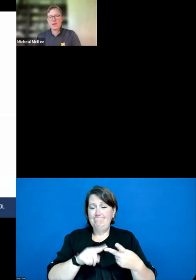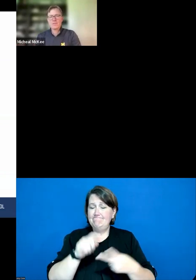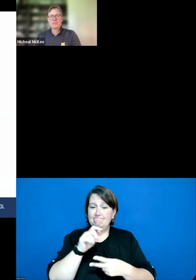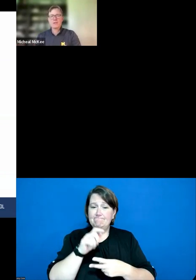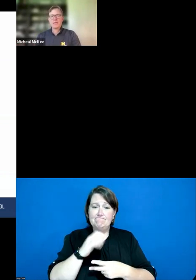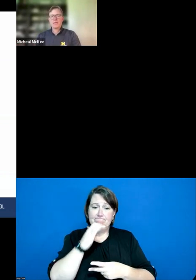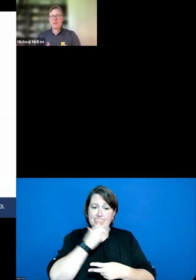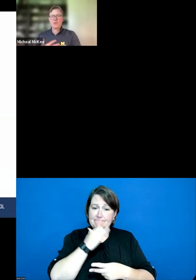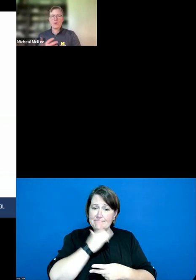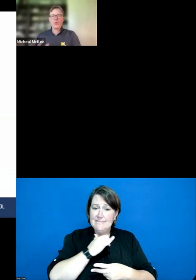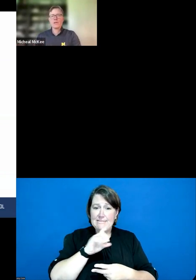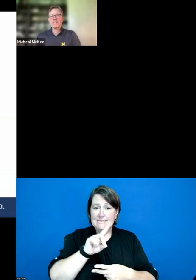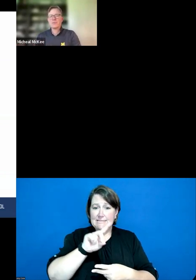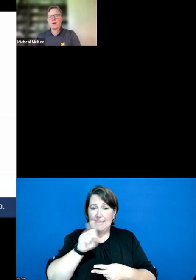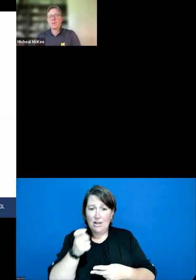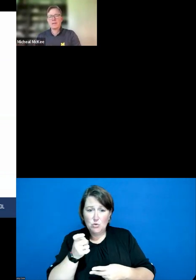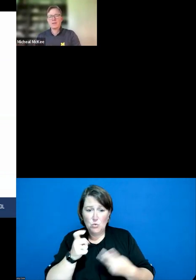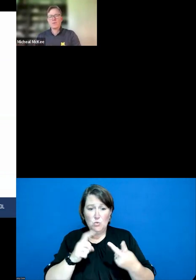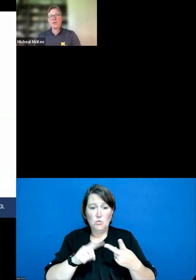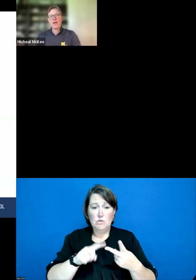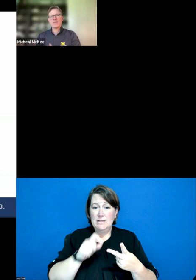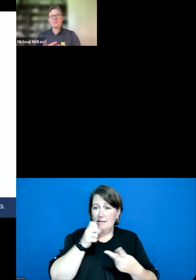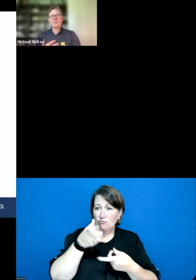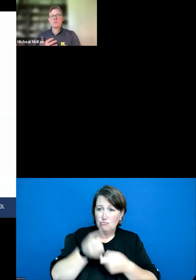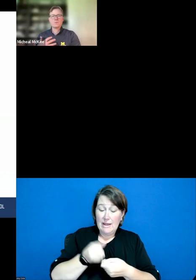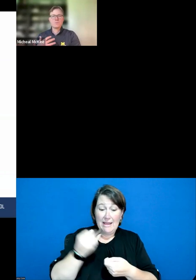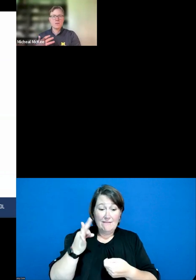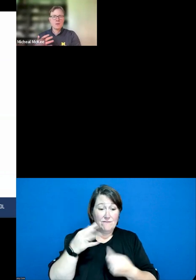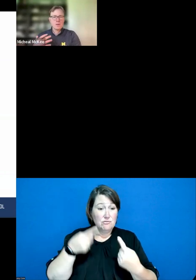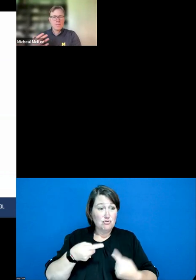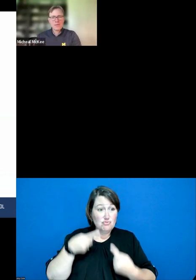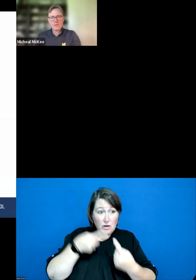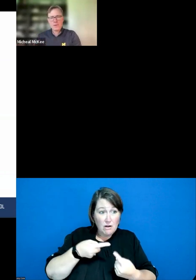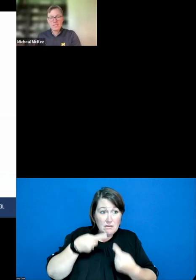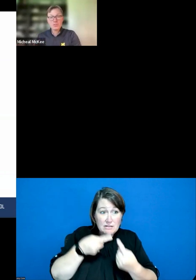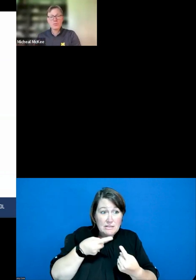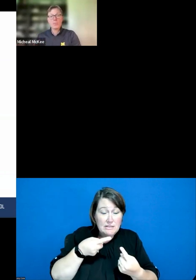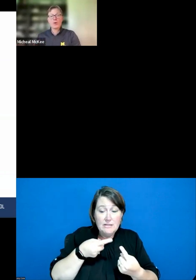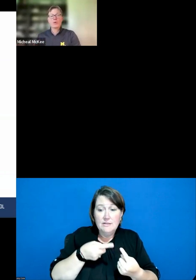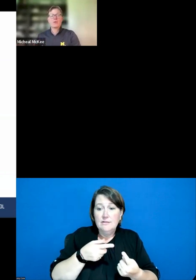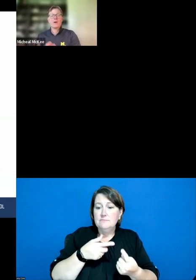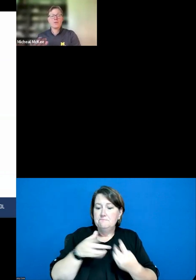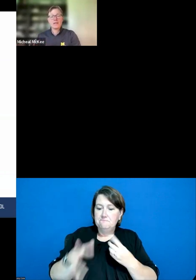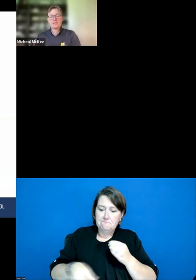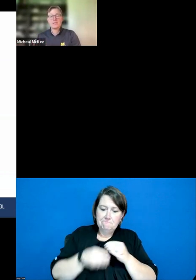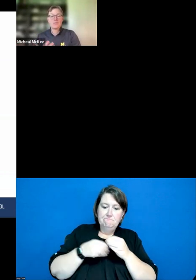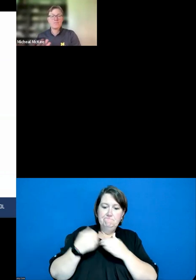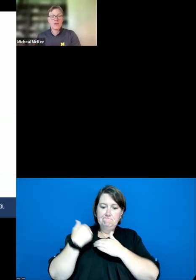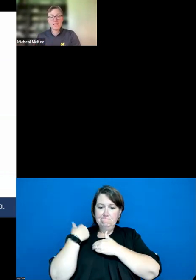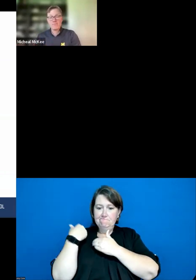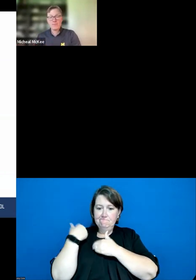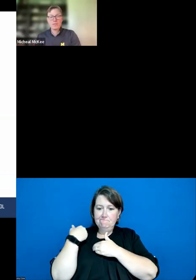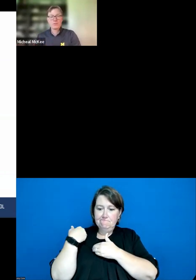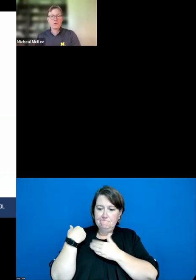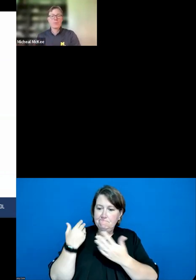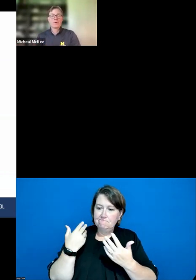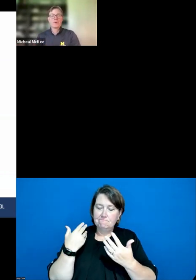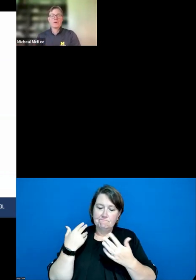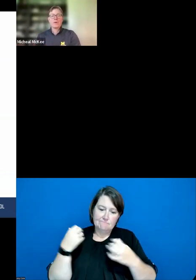Obviously, if you're already struggling or you have to have the additional burden of Aking fighting for an interpreter,